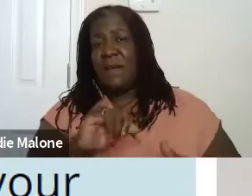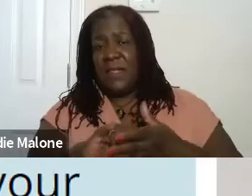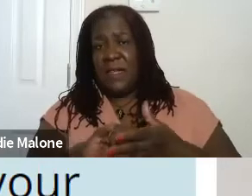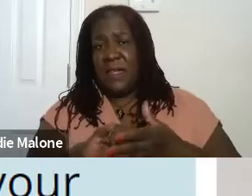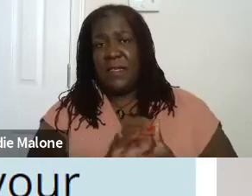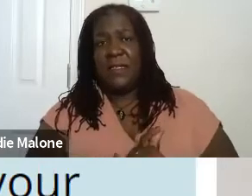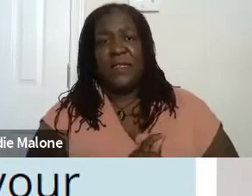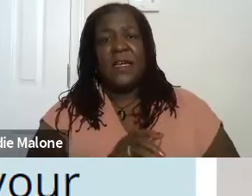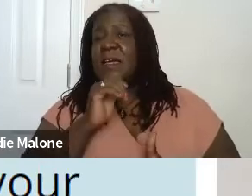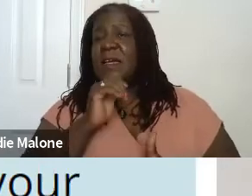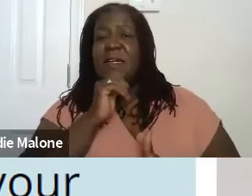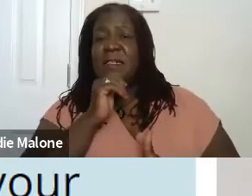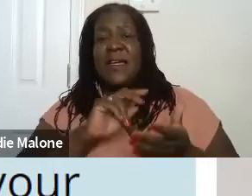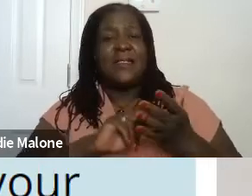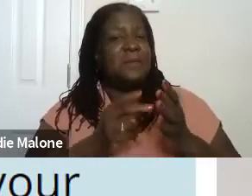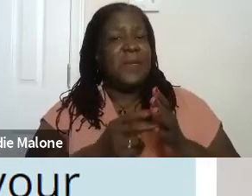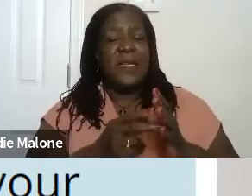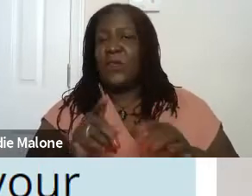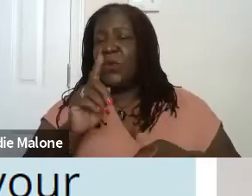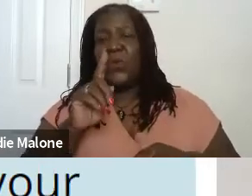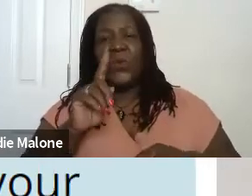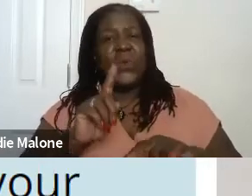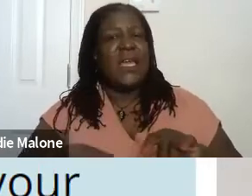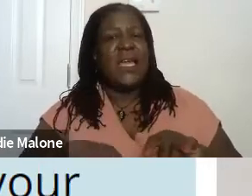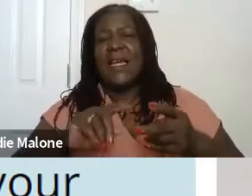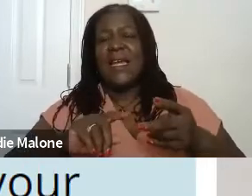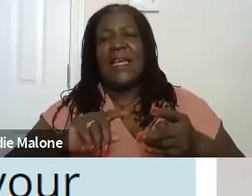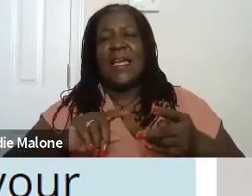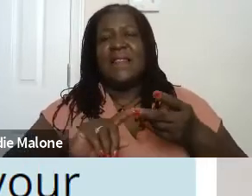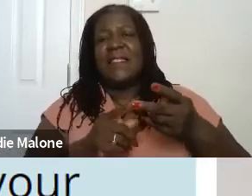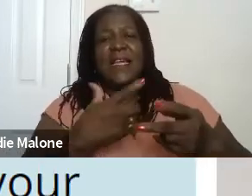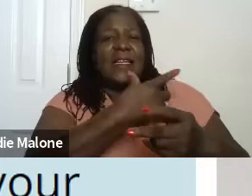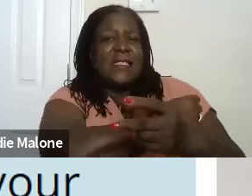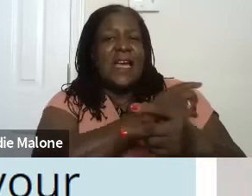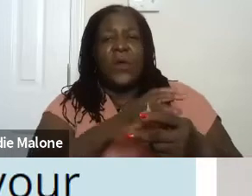getting the second shot or a booster. It is something that you might just consider, use